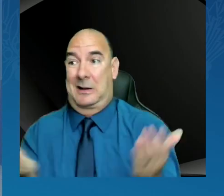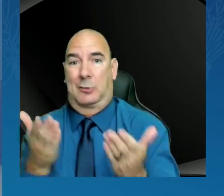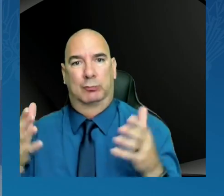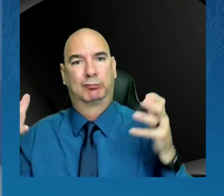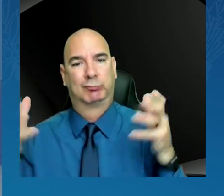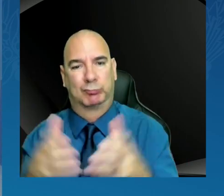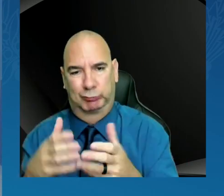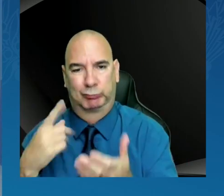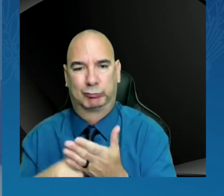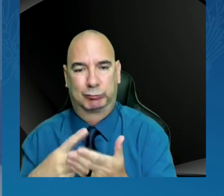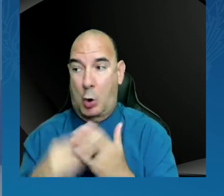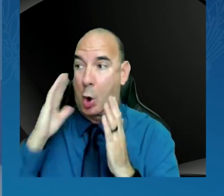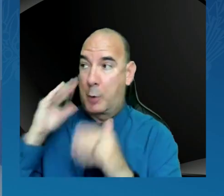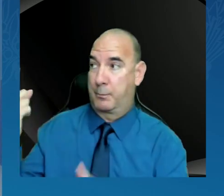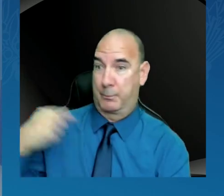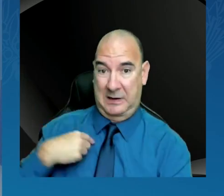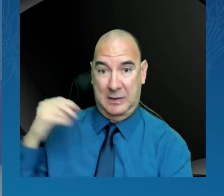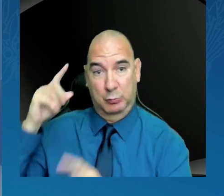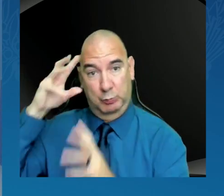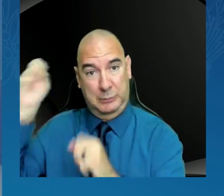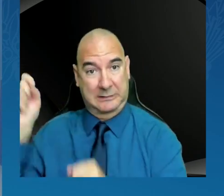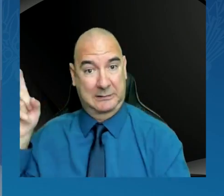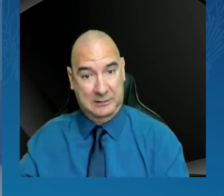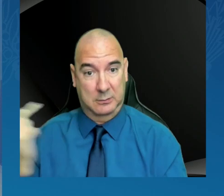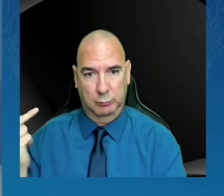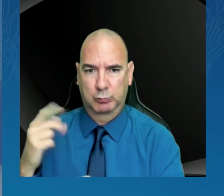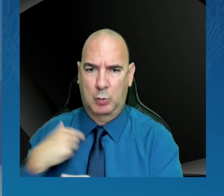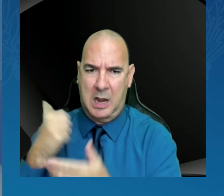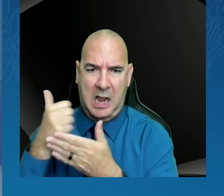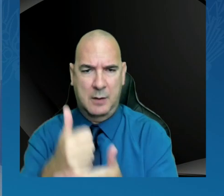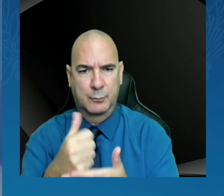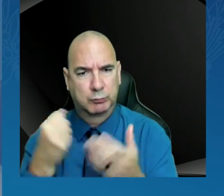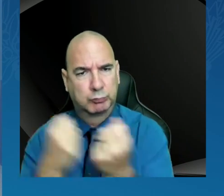our nation was facing its worst economic crisis in generations.